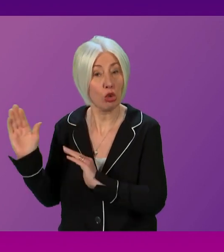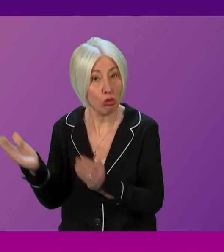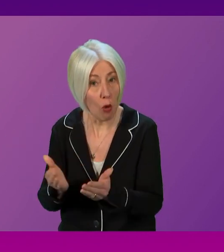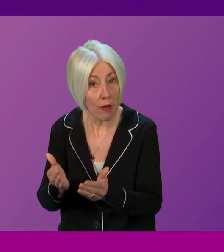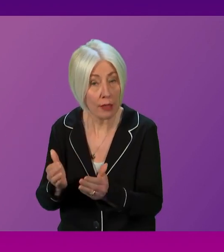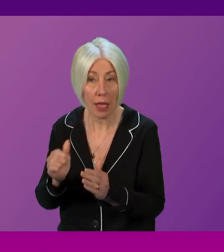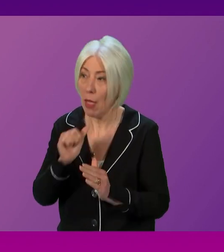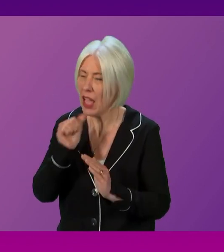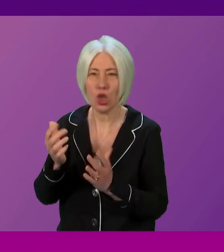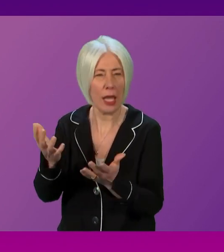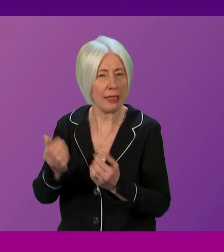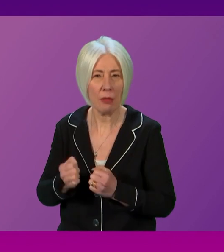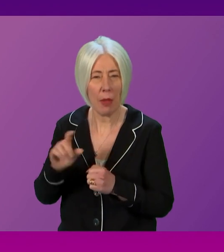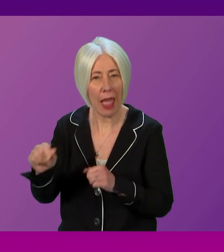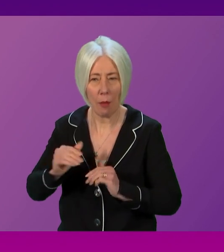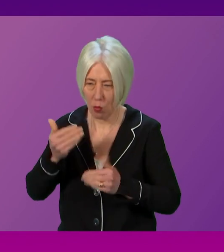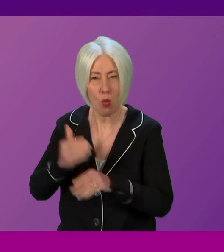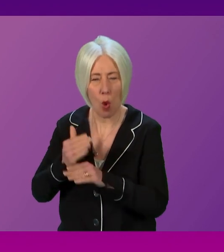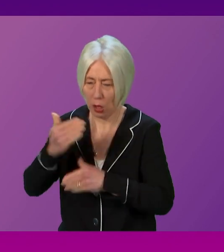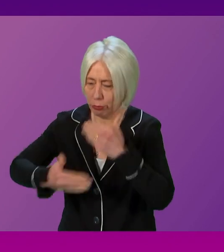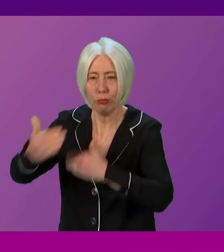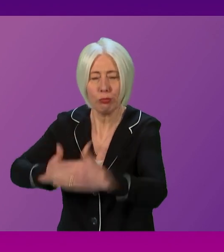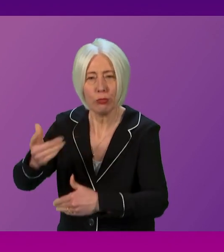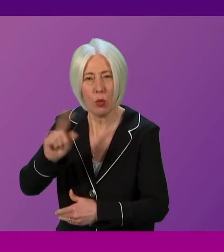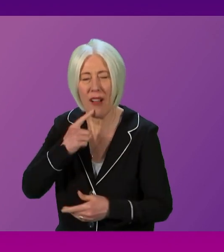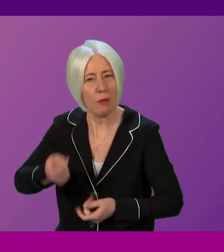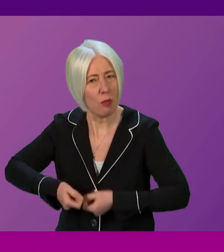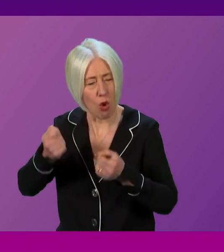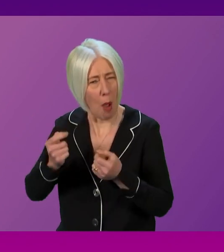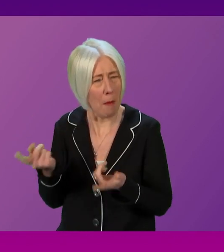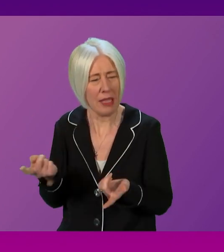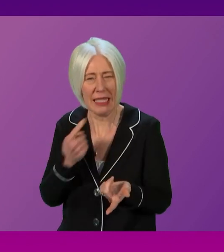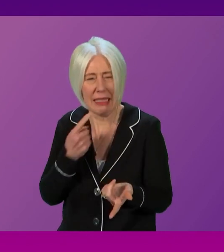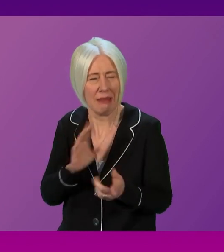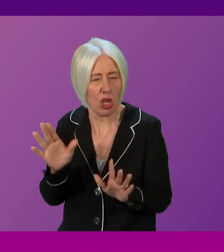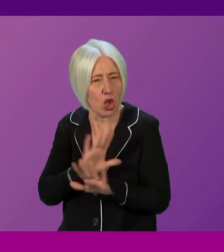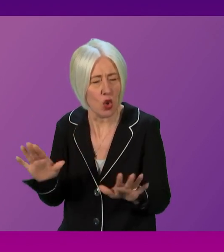unacceptable practices exist, such as the one that I have just highlighted, they should be reported